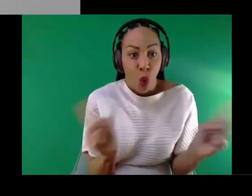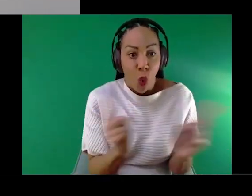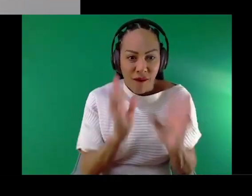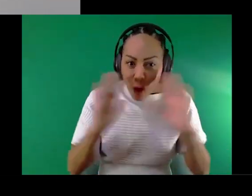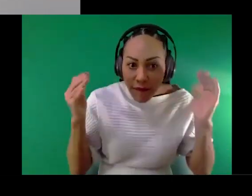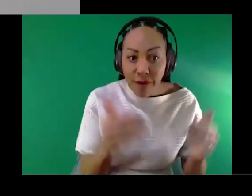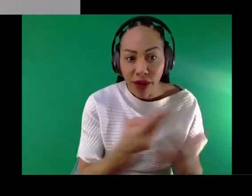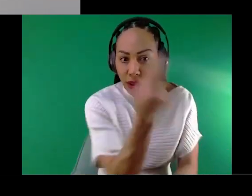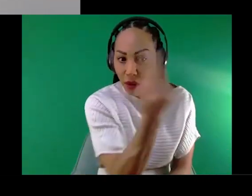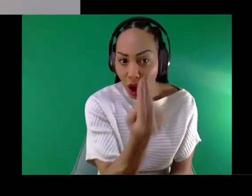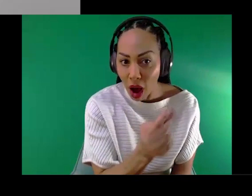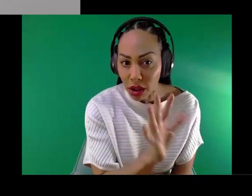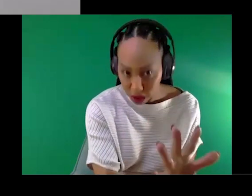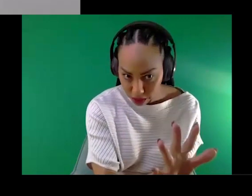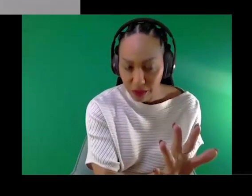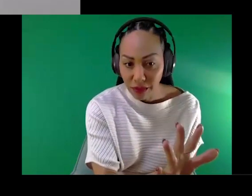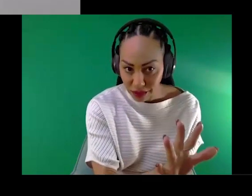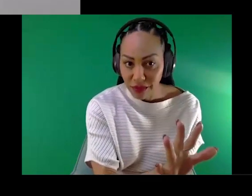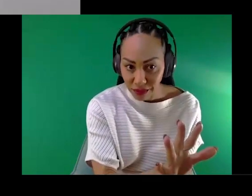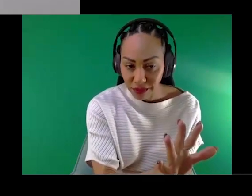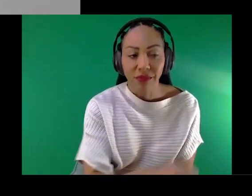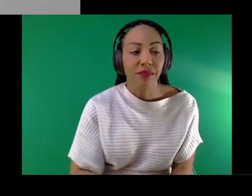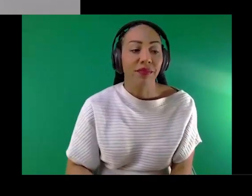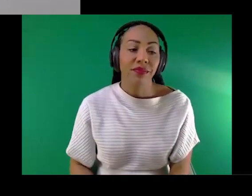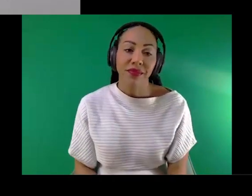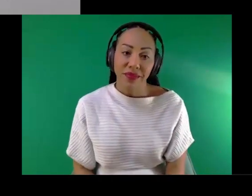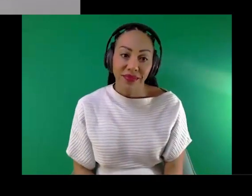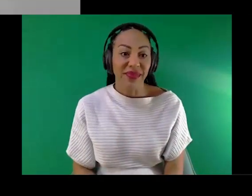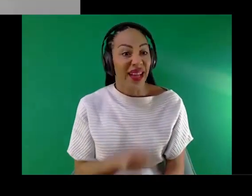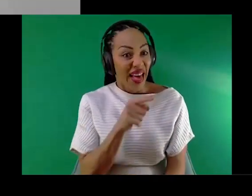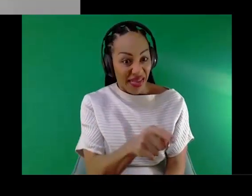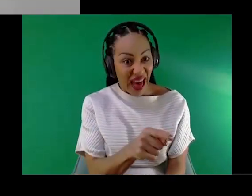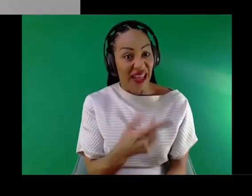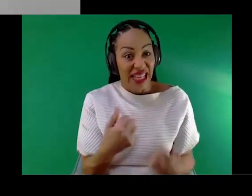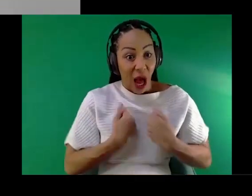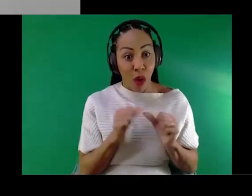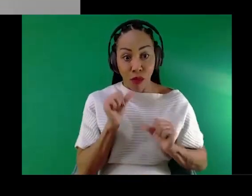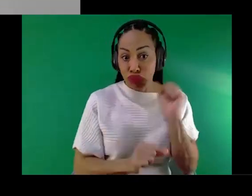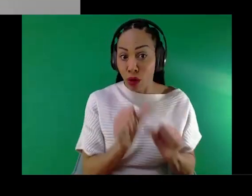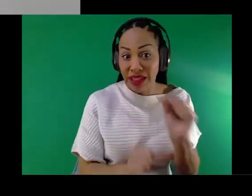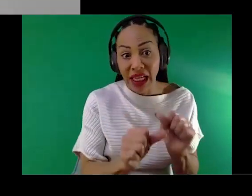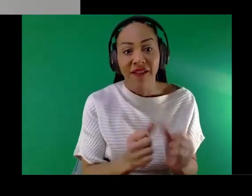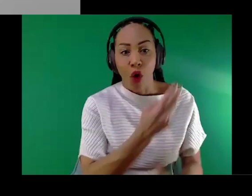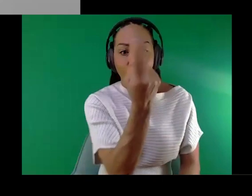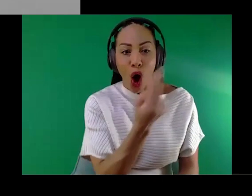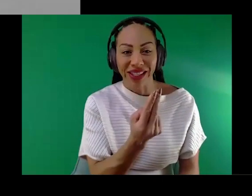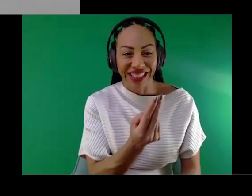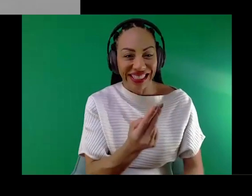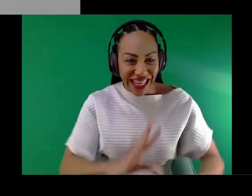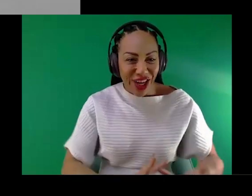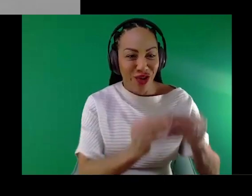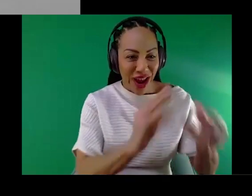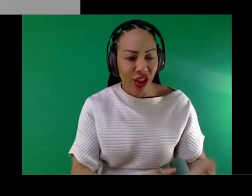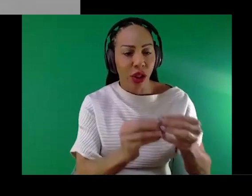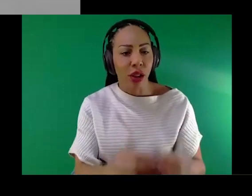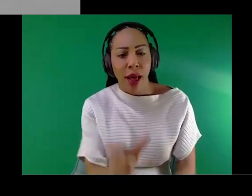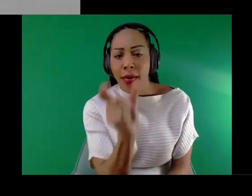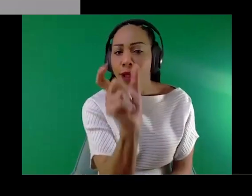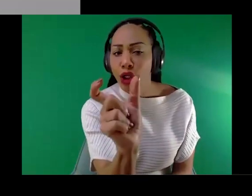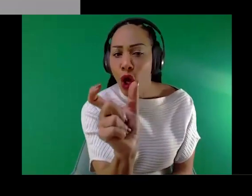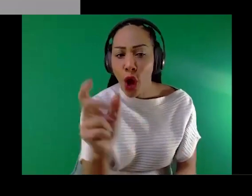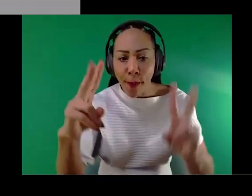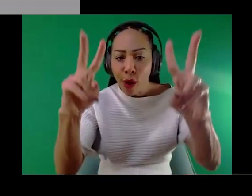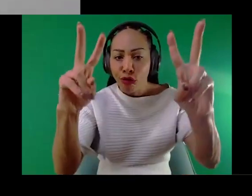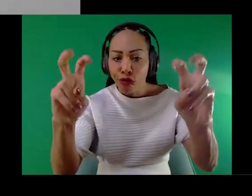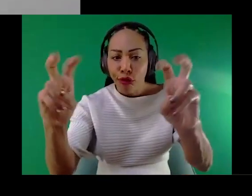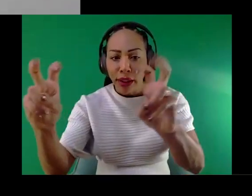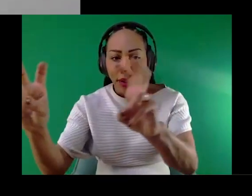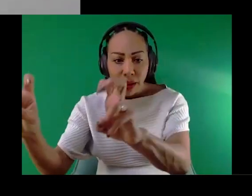practices accompany the processes of artistic creation the term residency which includes uh